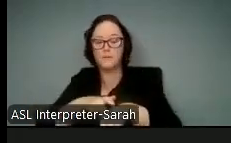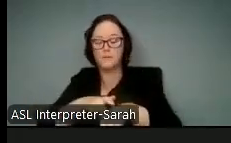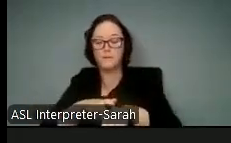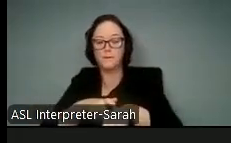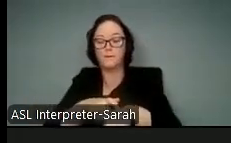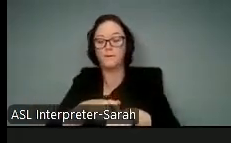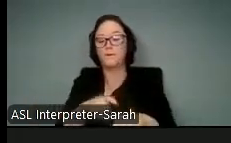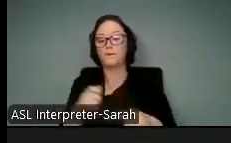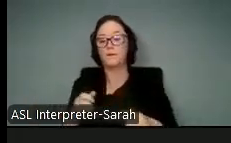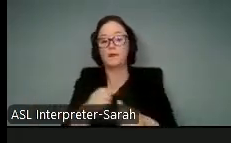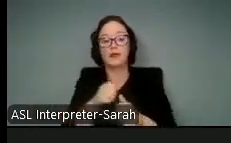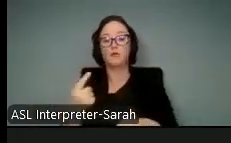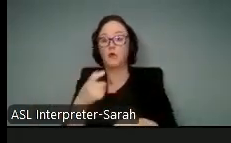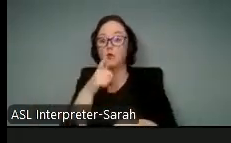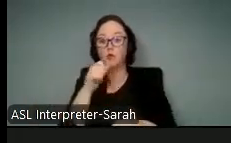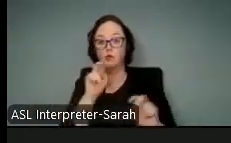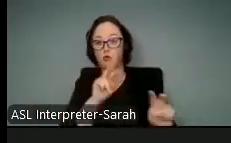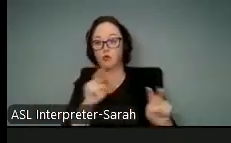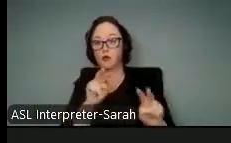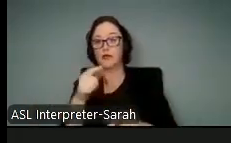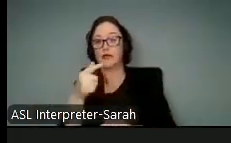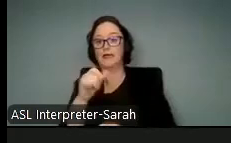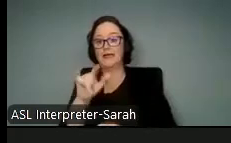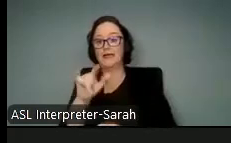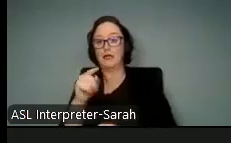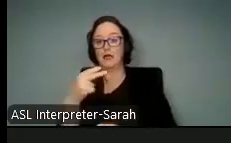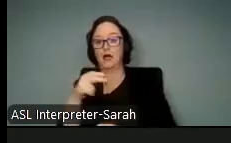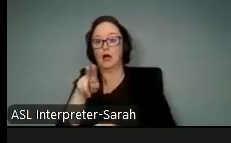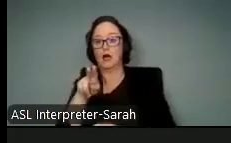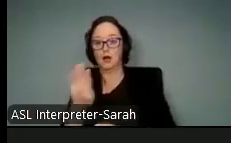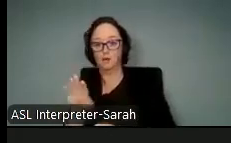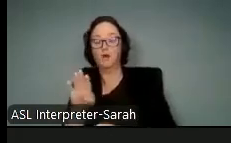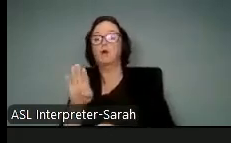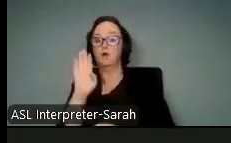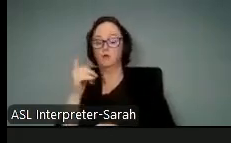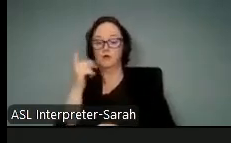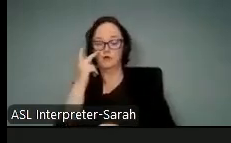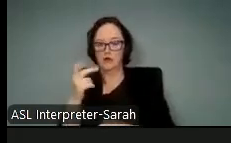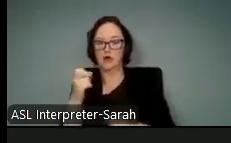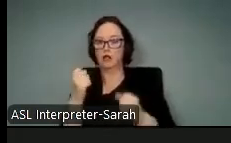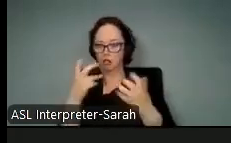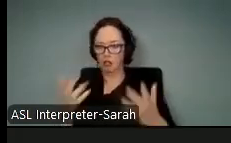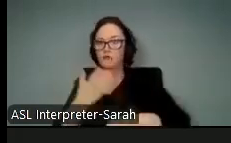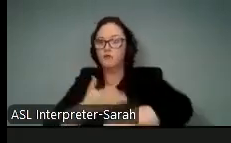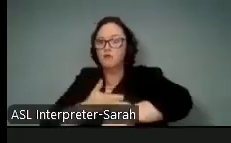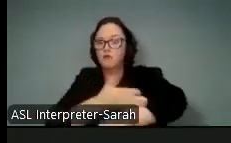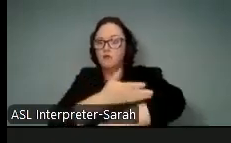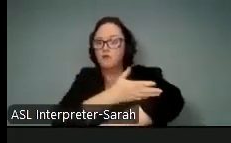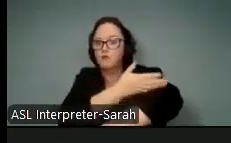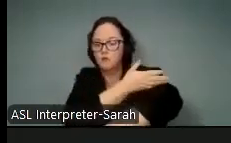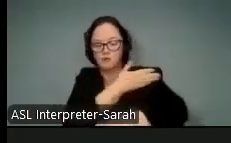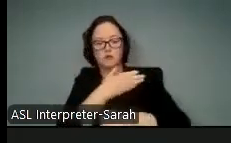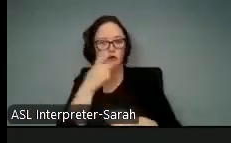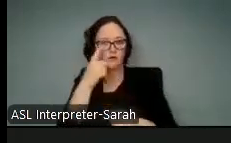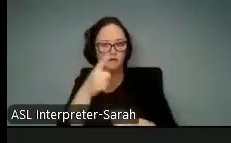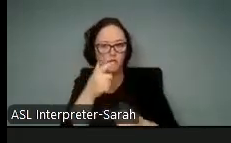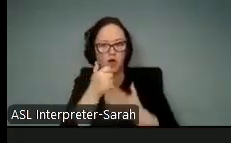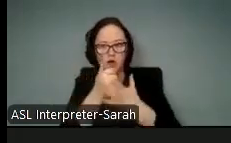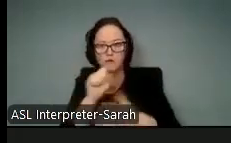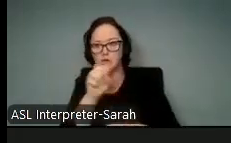is going to see a lot of recommended components that improve accessibility for a lot of different programs and software.